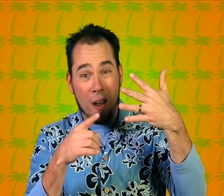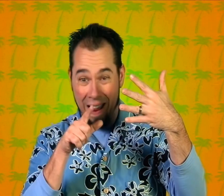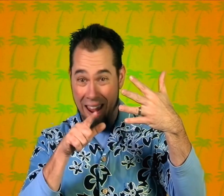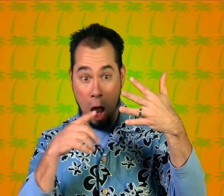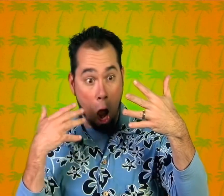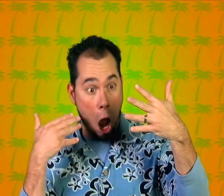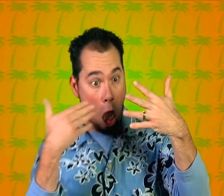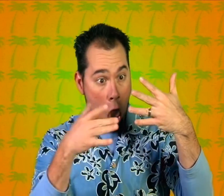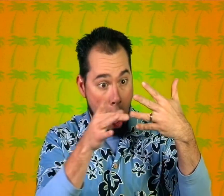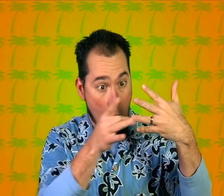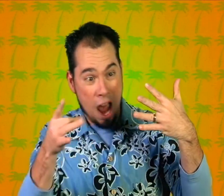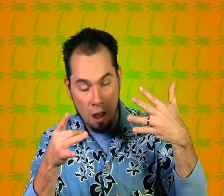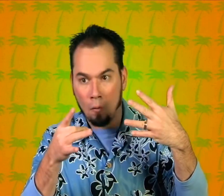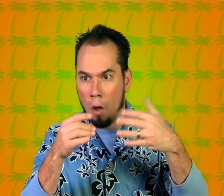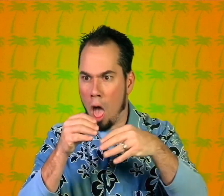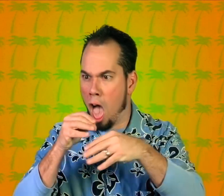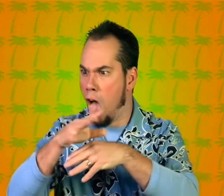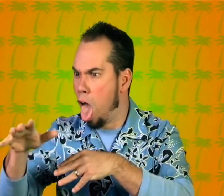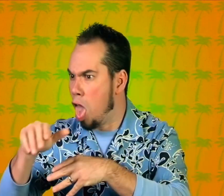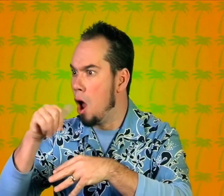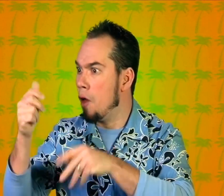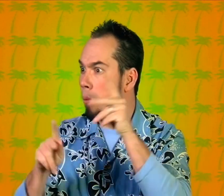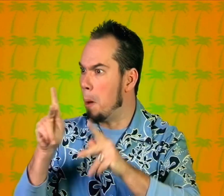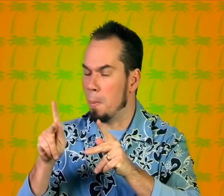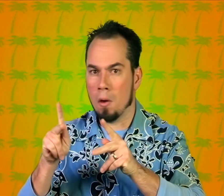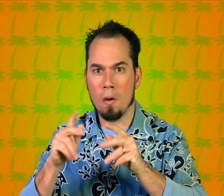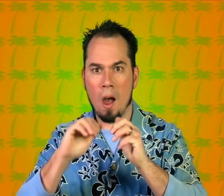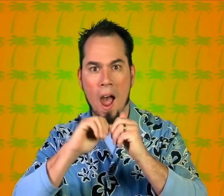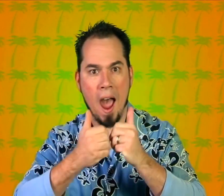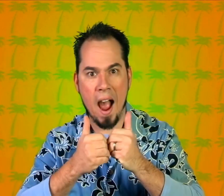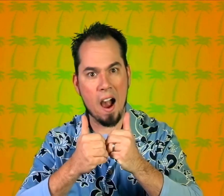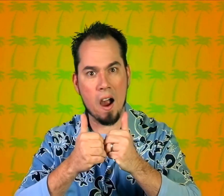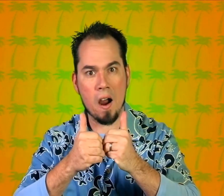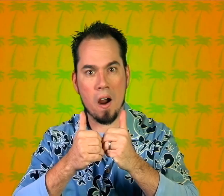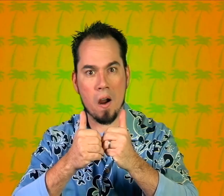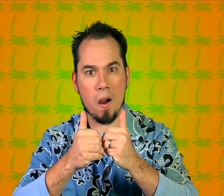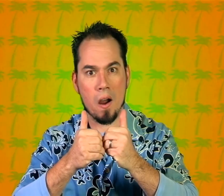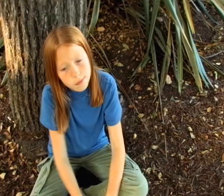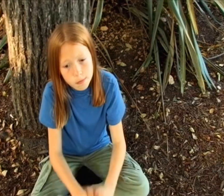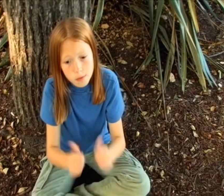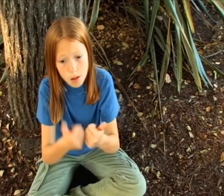HOW DO YOUR CHOICES INFLUENCE OTHER PEOPLE?